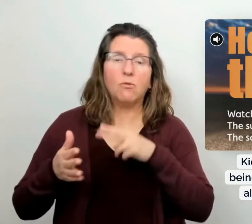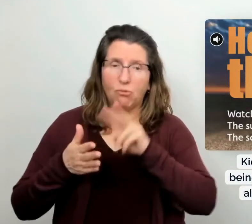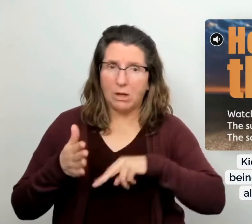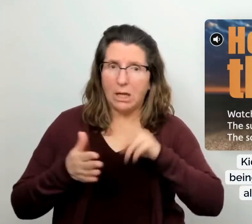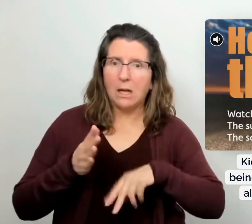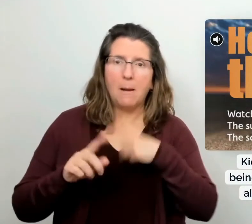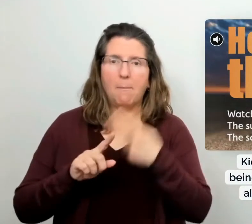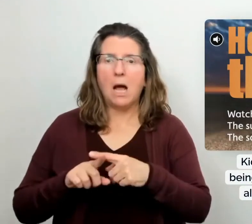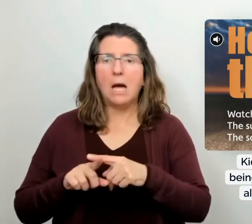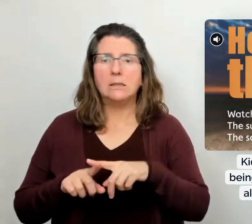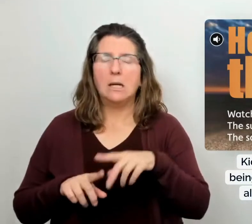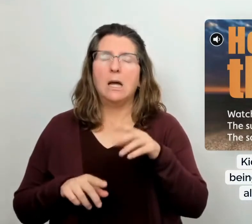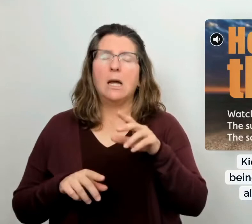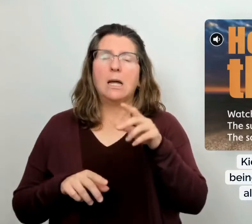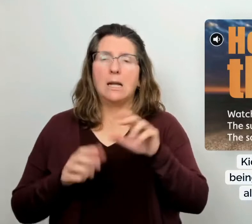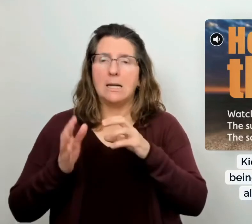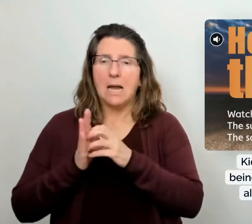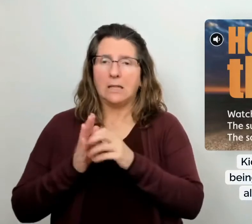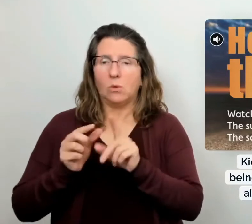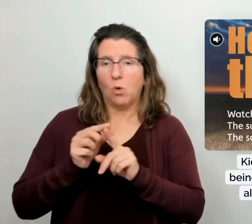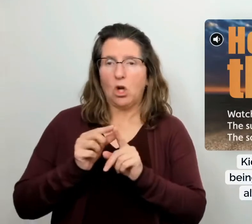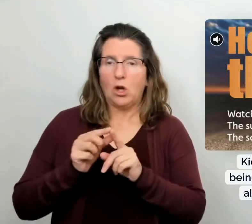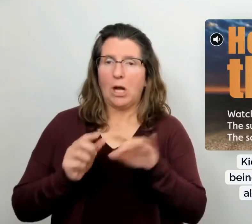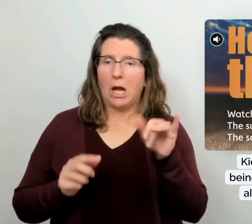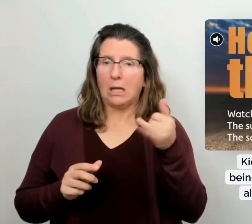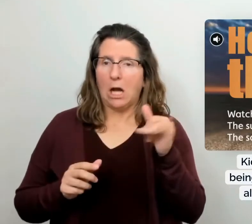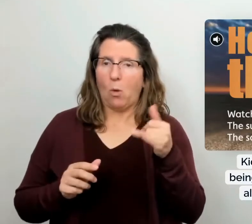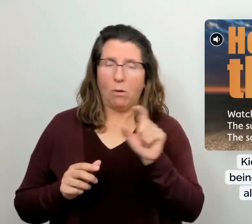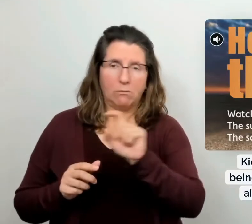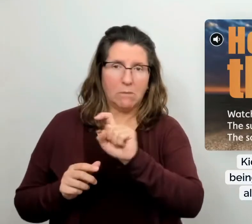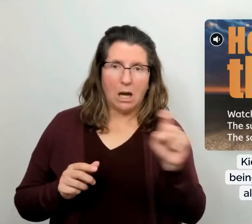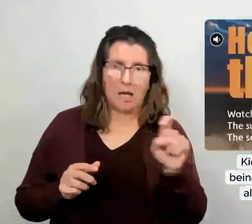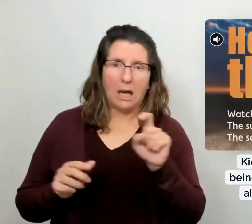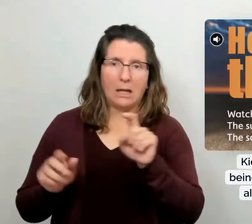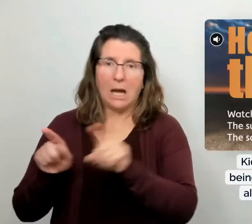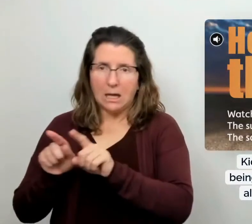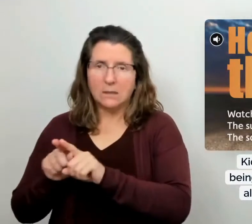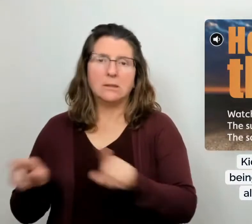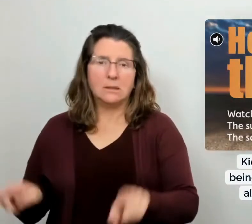It's a magazine for kids, and they can listen to the audio and read along following the highlighted text.